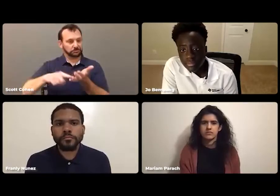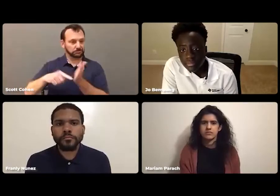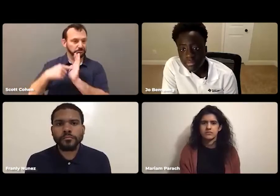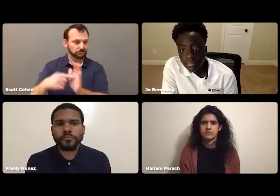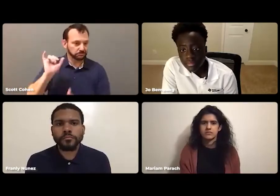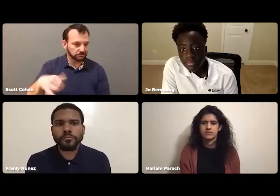etc.